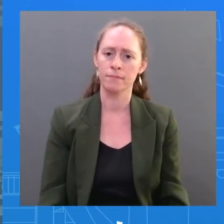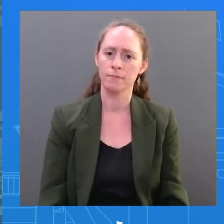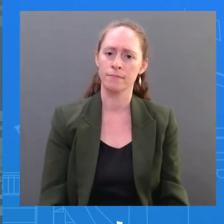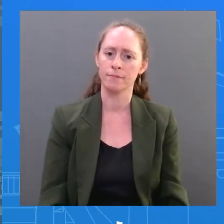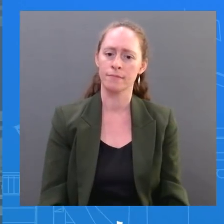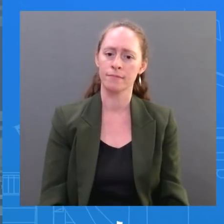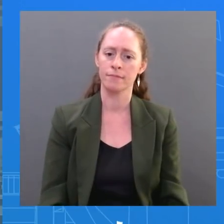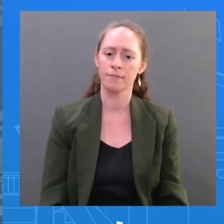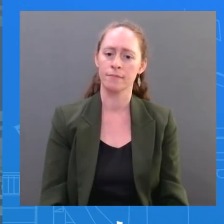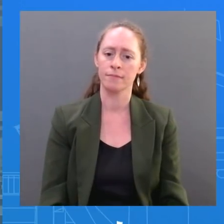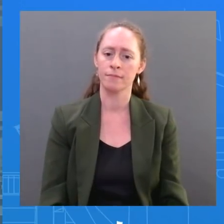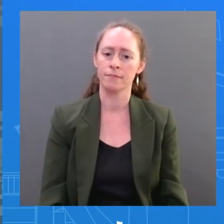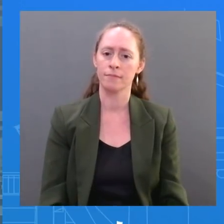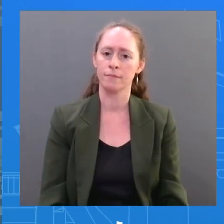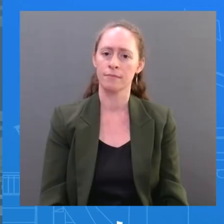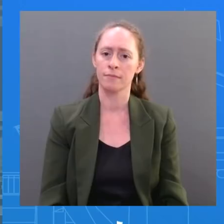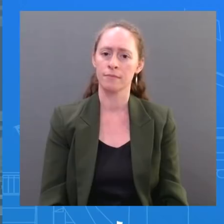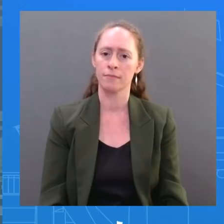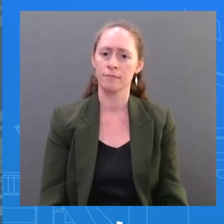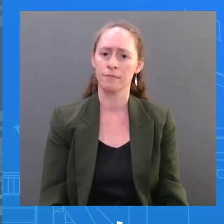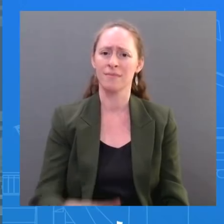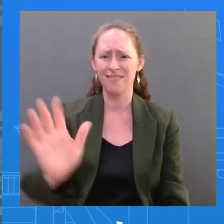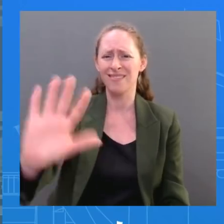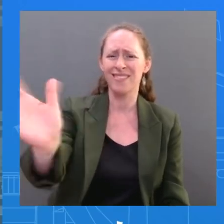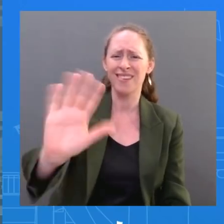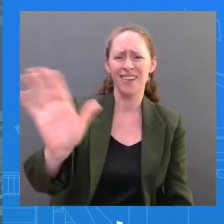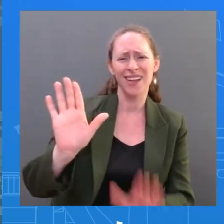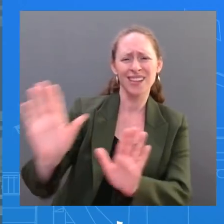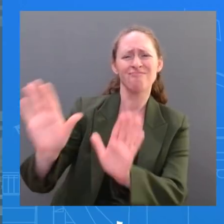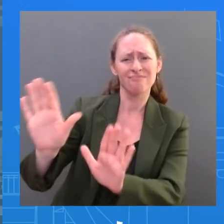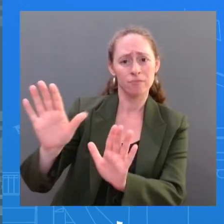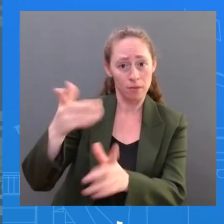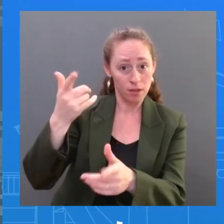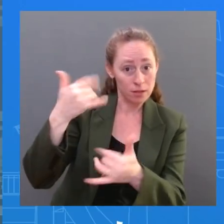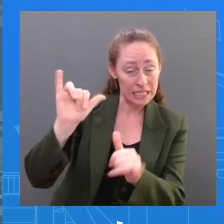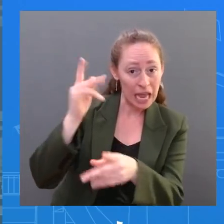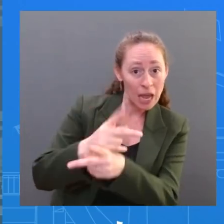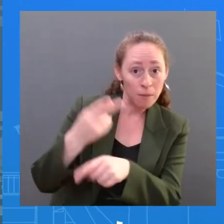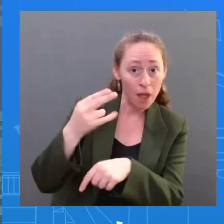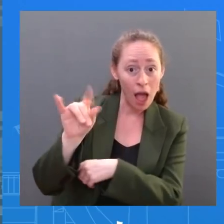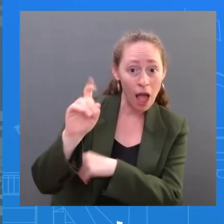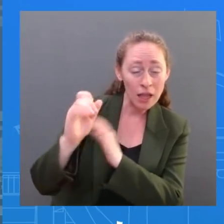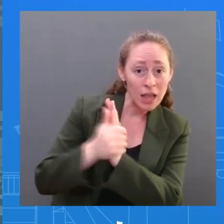Ms. Jean-Pierre: Michael, go ahead. The Press: You can't answer that question? Ms. Jean-Pierre: Go ahead, Michael. The Press: Sorry, so I'm a little still confused